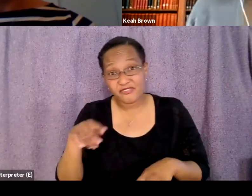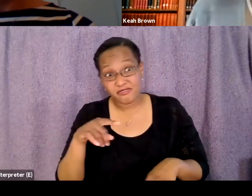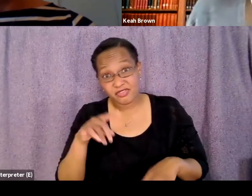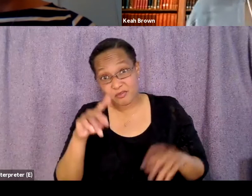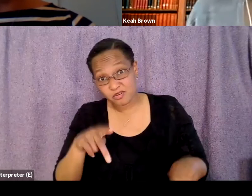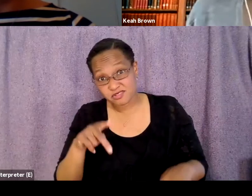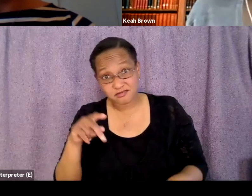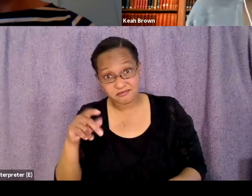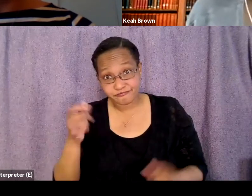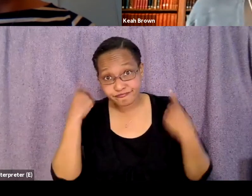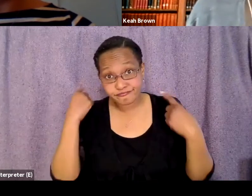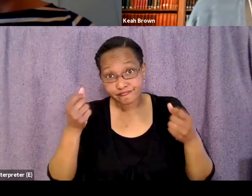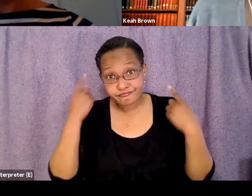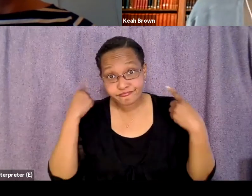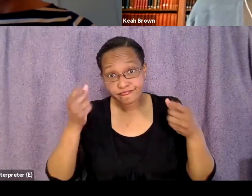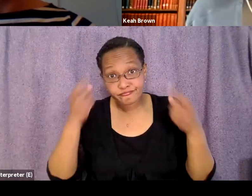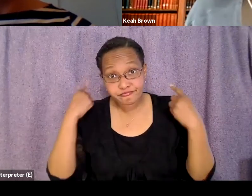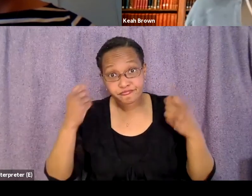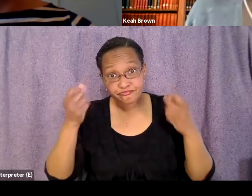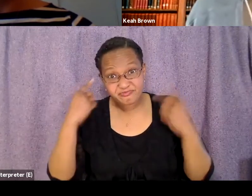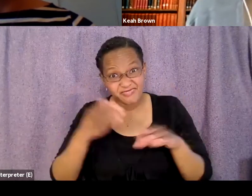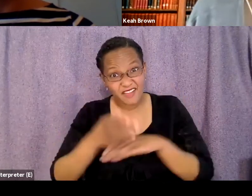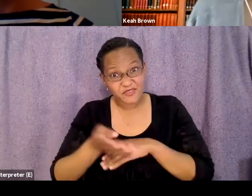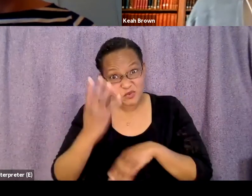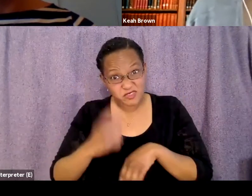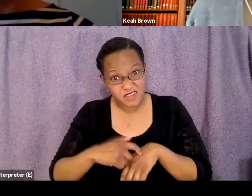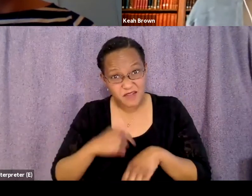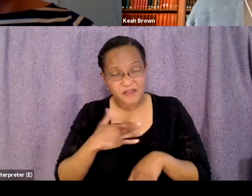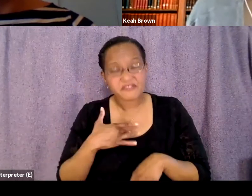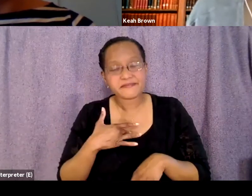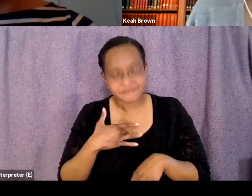time I move on, I don't stay in, because I think a lot of that comes.